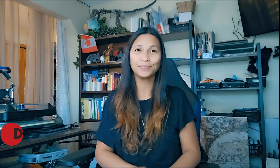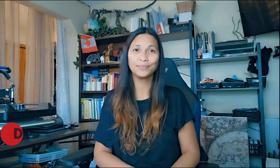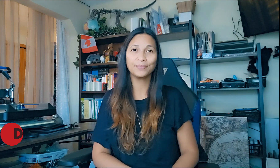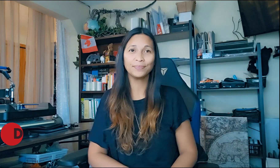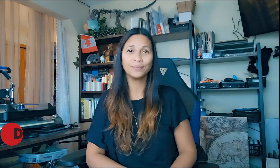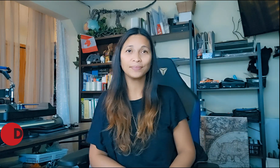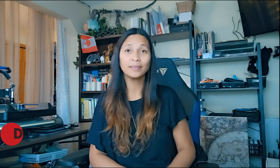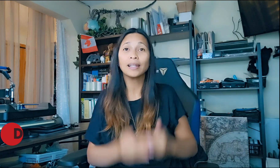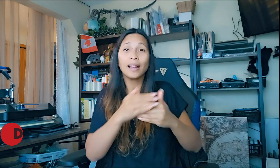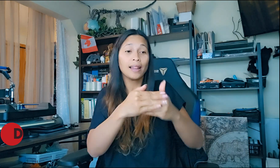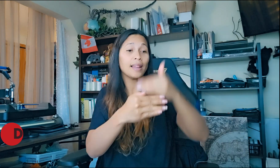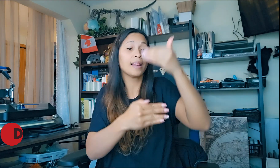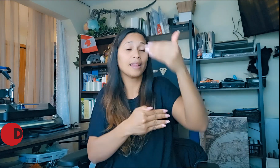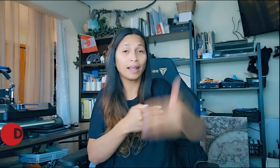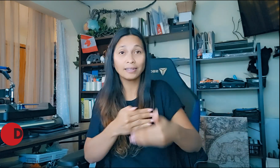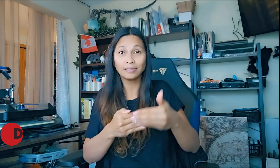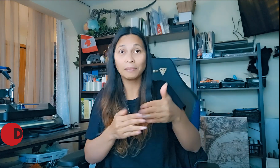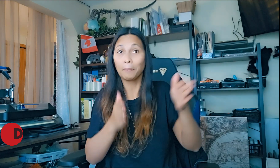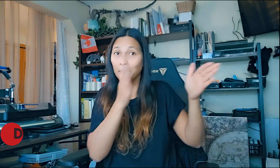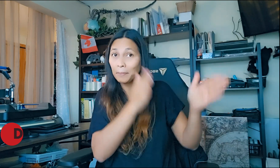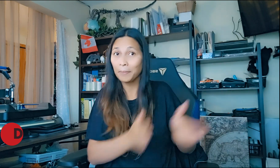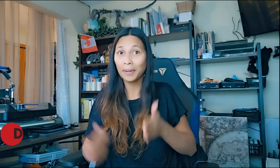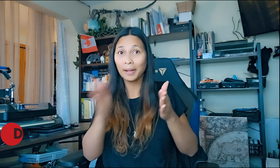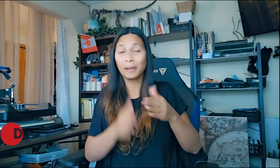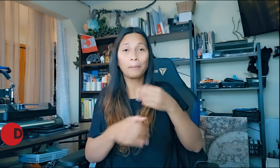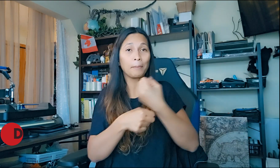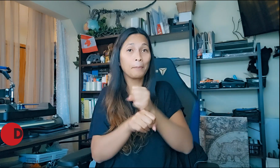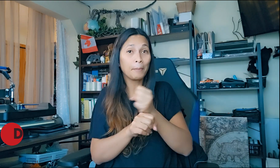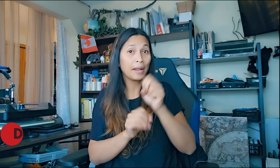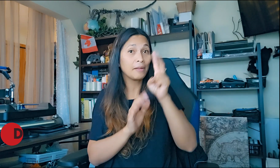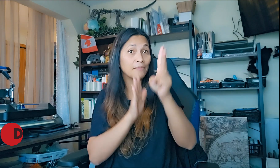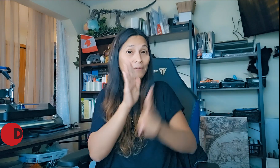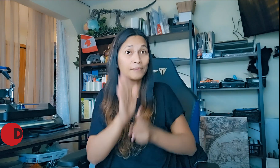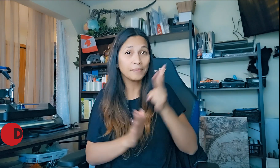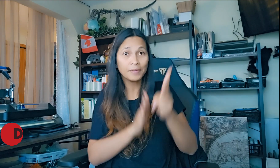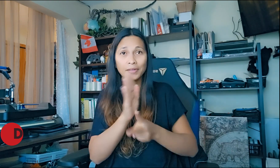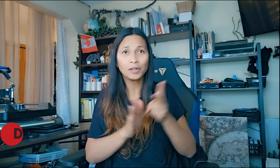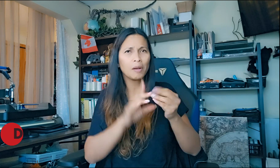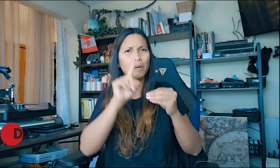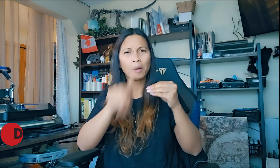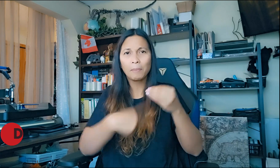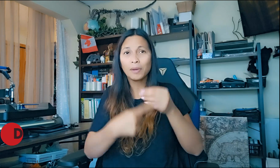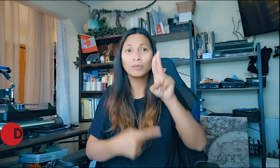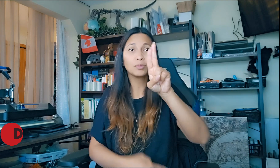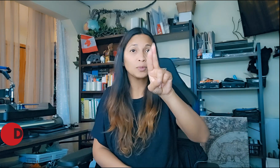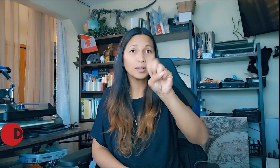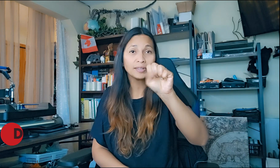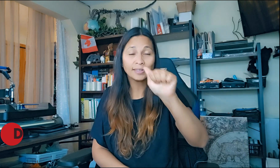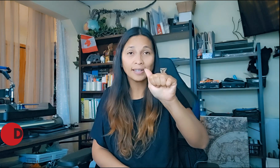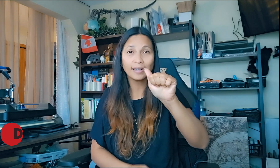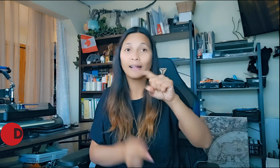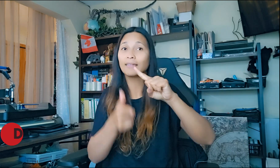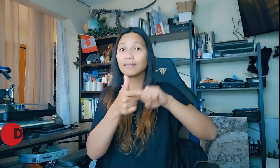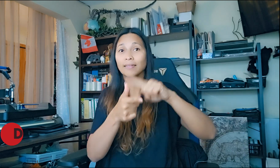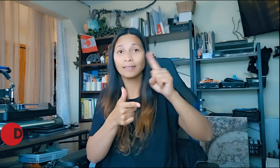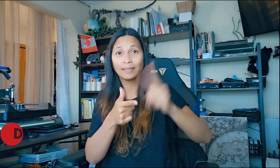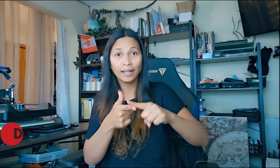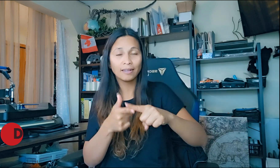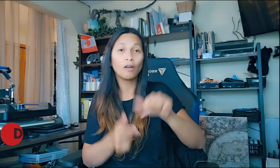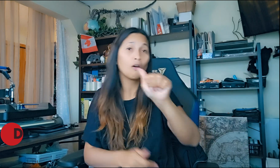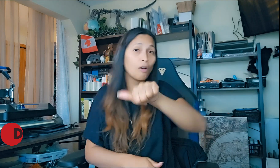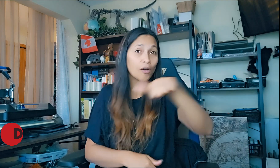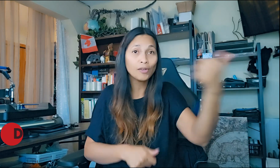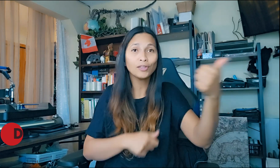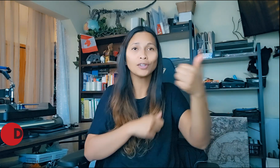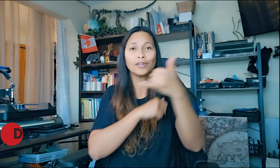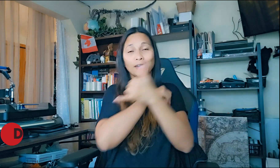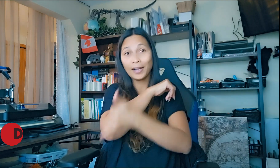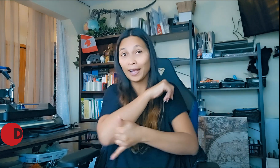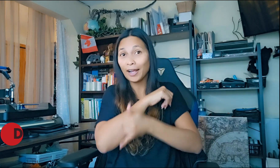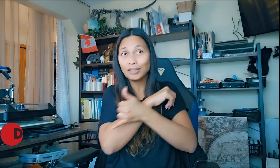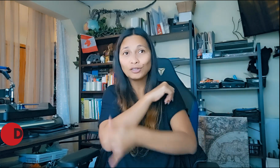My next plan is to make videos about the USA, then other countries.